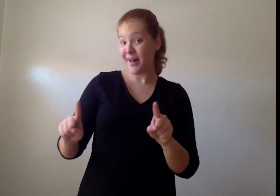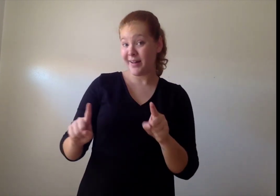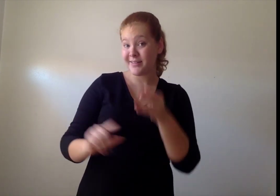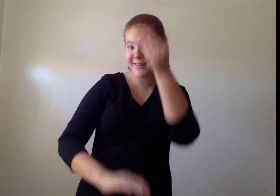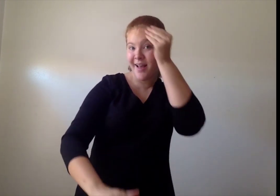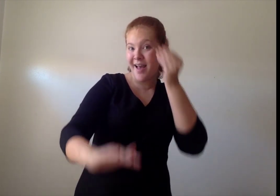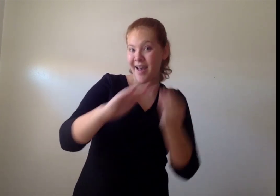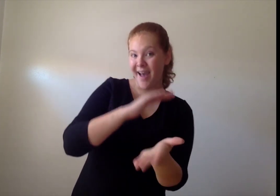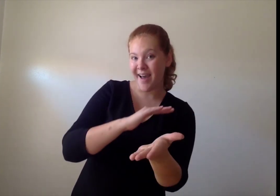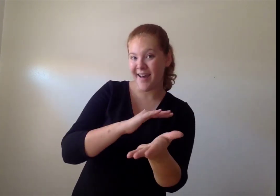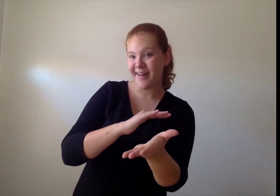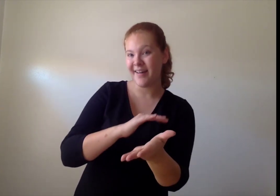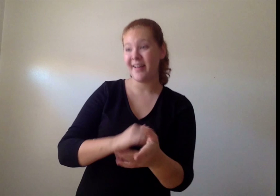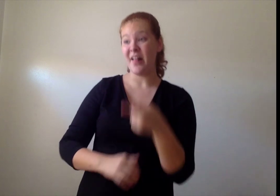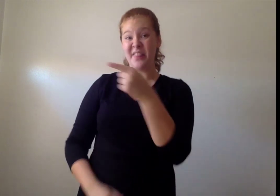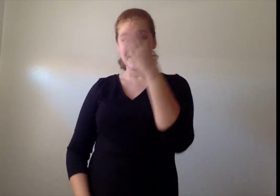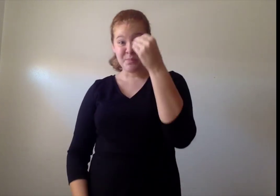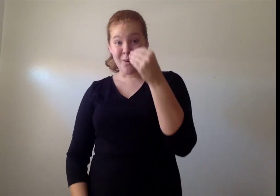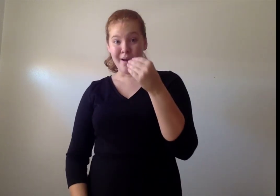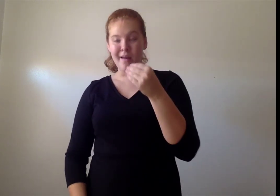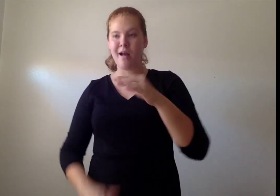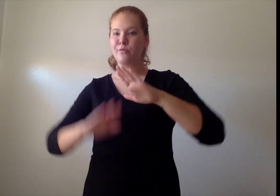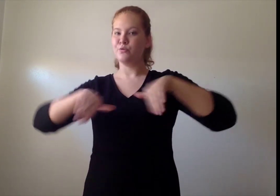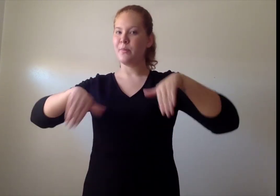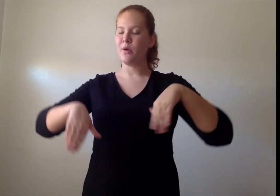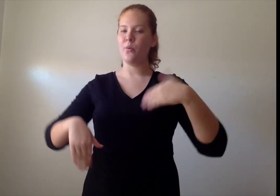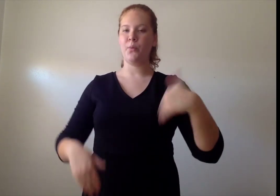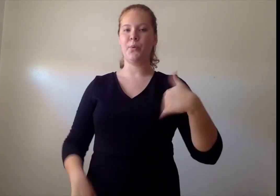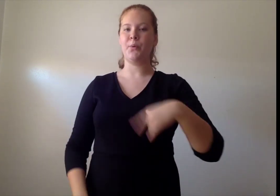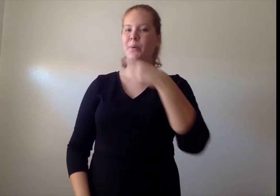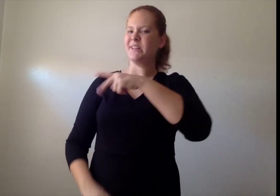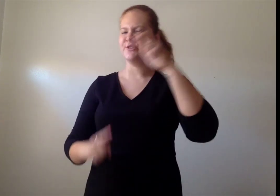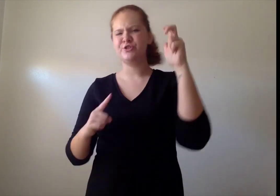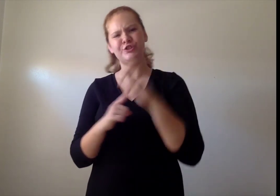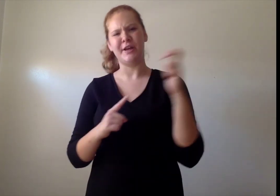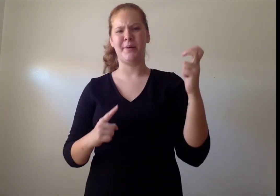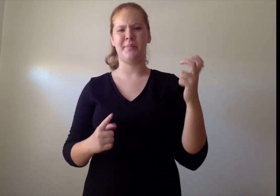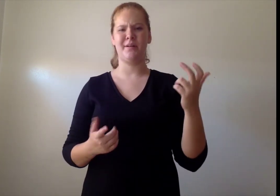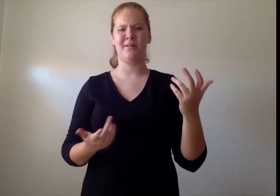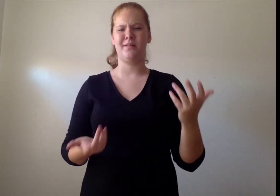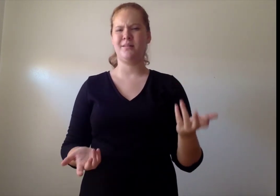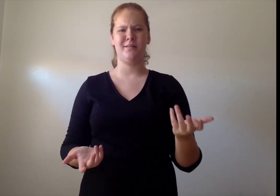[But] by the way, he’s really good at swimming. [He's a champ!]